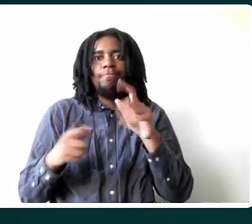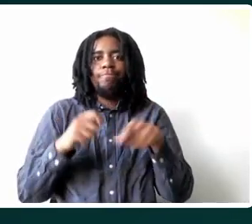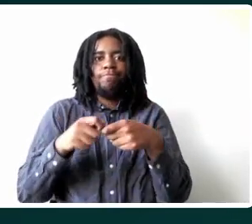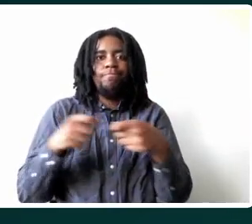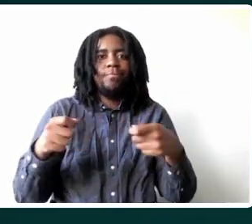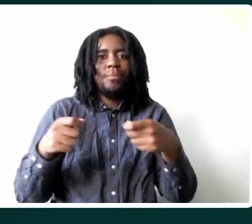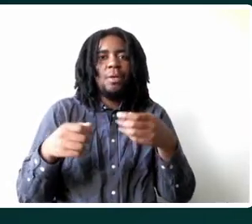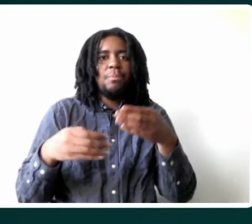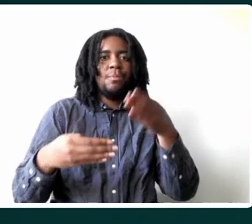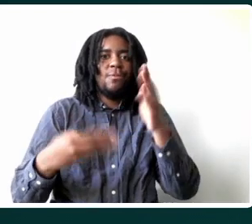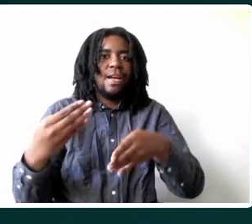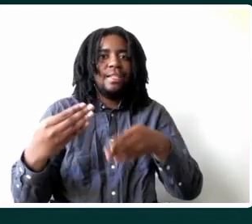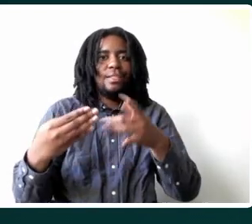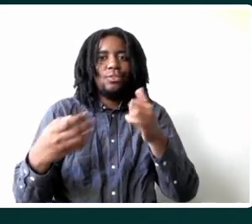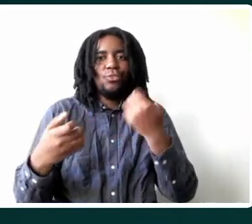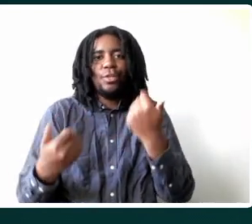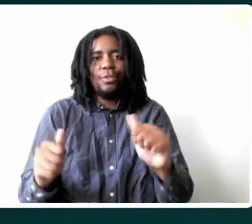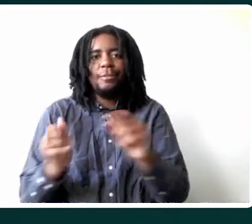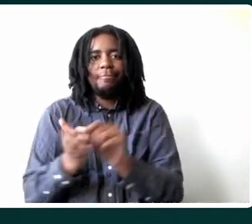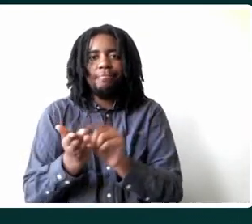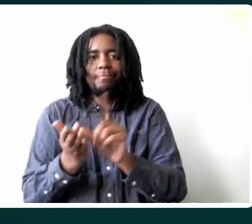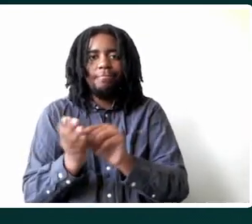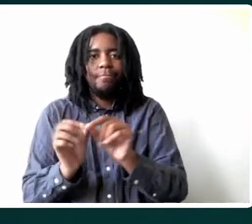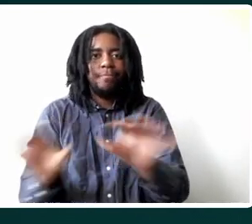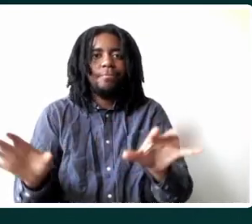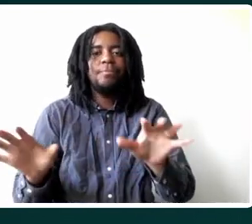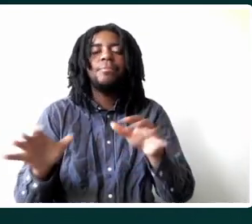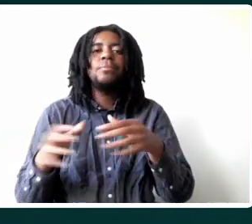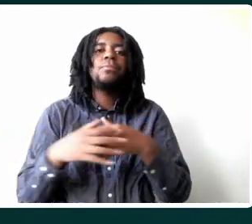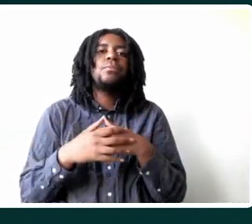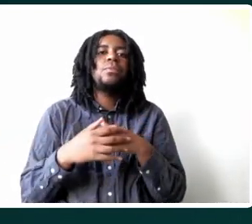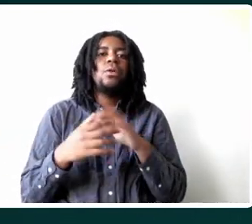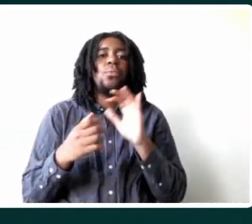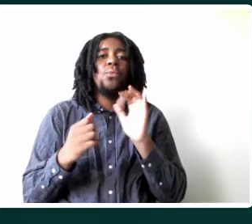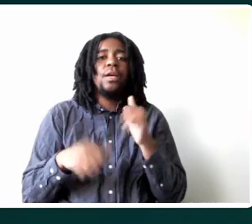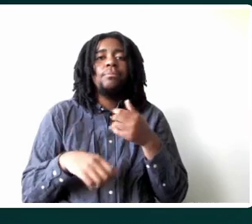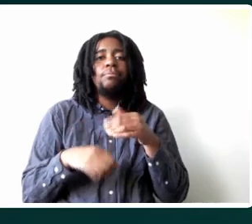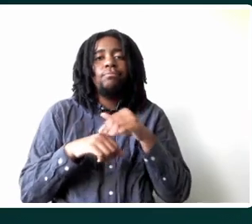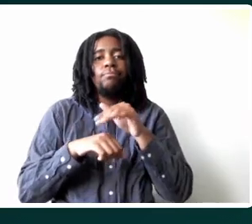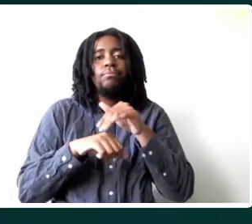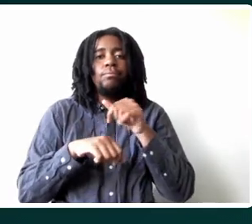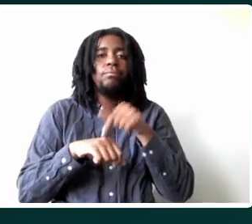that have been published through NCTE that we can provide links to for folks. The book that